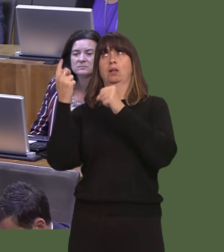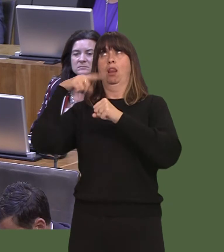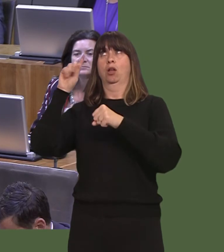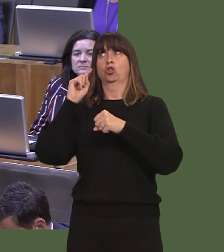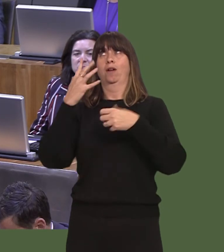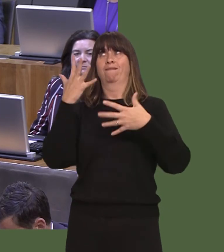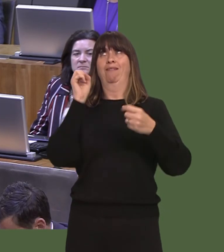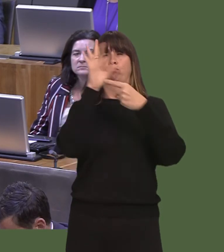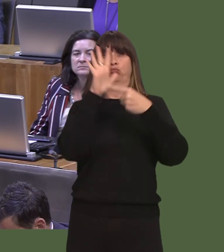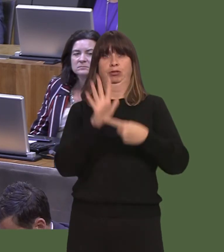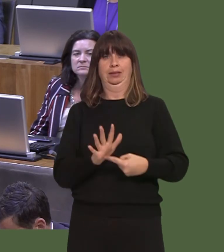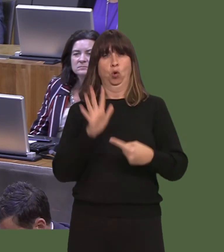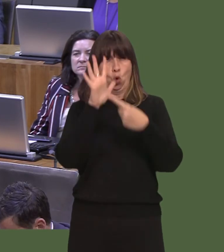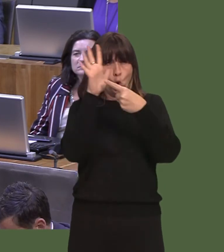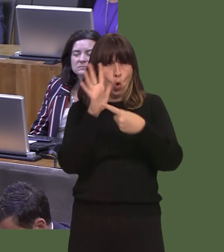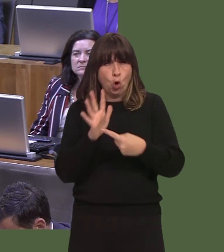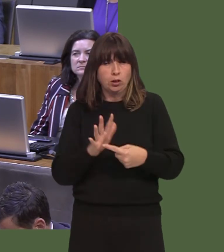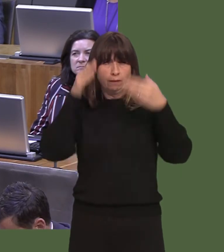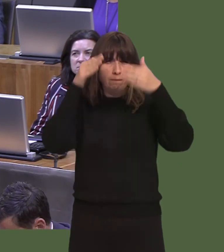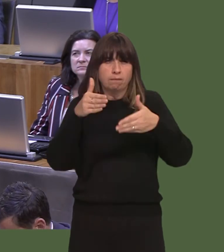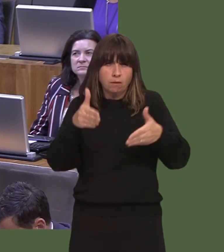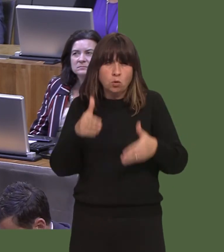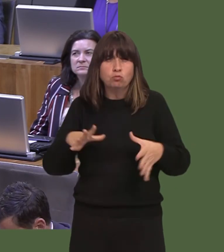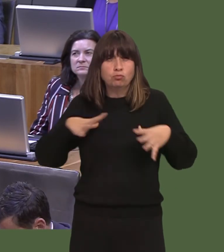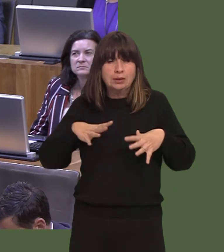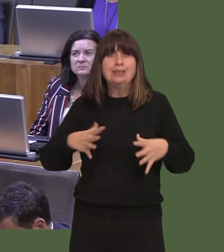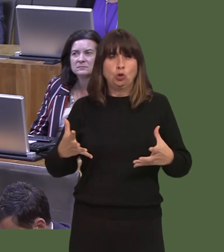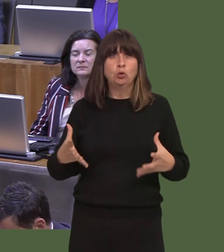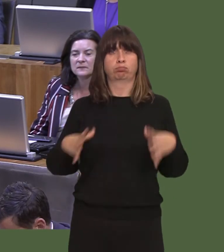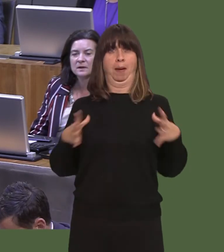identified for delivery to support greater resilience next winter.